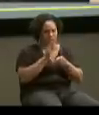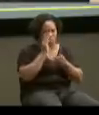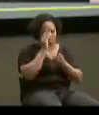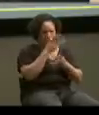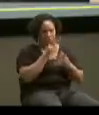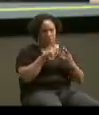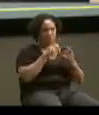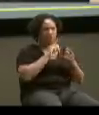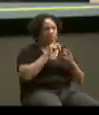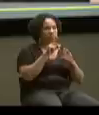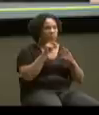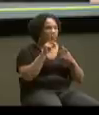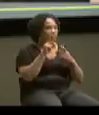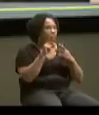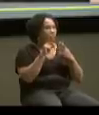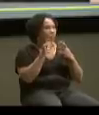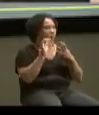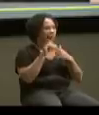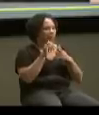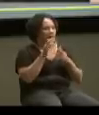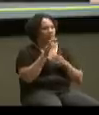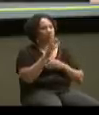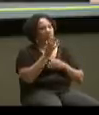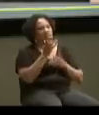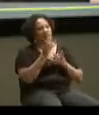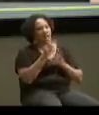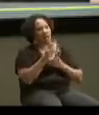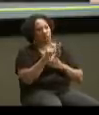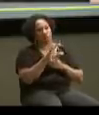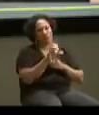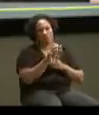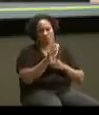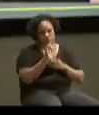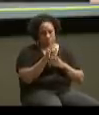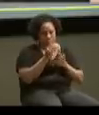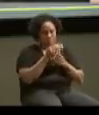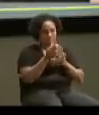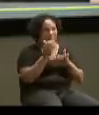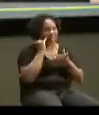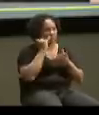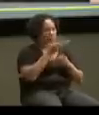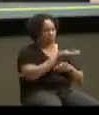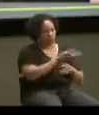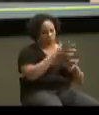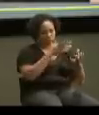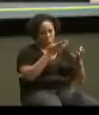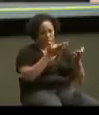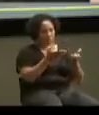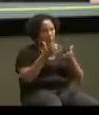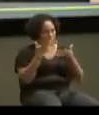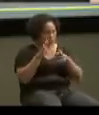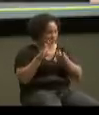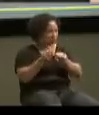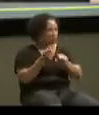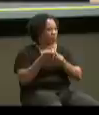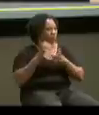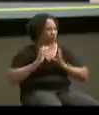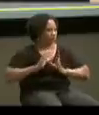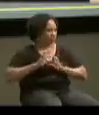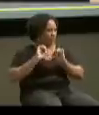VENUE TO FIGURE OUT HOW YOU USE THIS DATA TO ENSURE AT THE OUTCOME OF THAT PROCUREMENT, WHEN A PRODUCT OR SERVICE IS